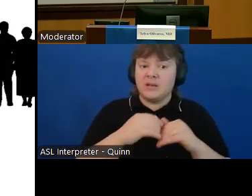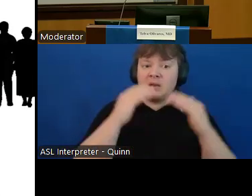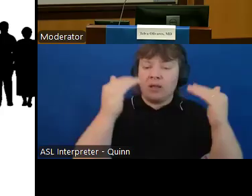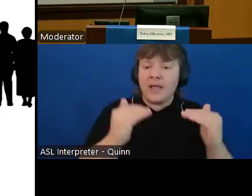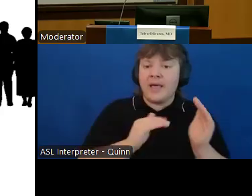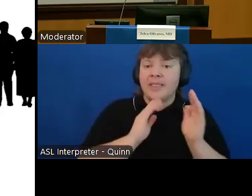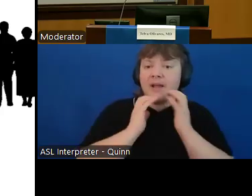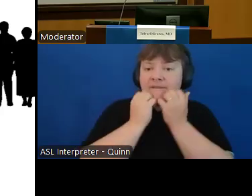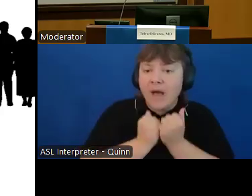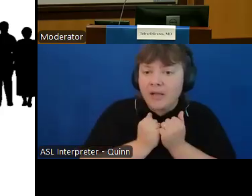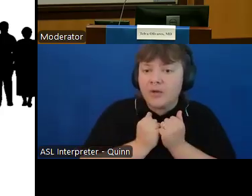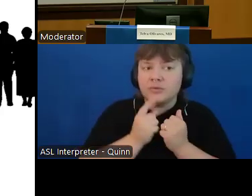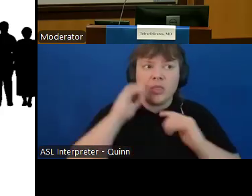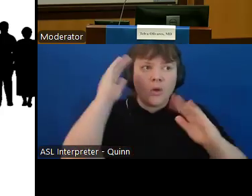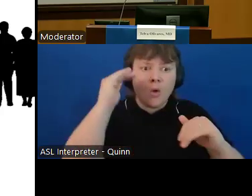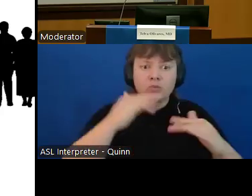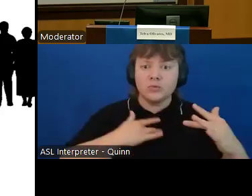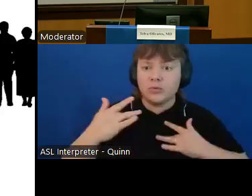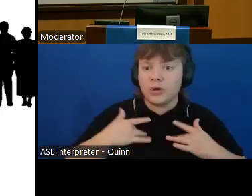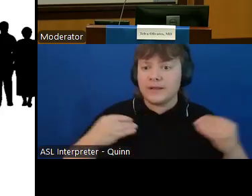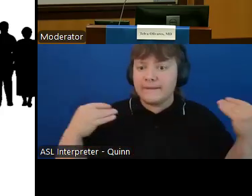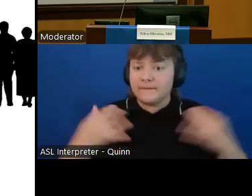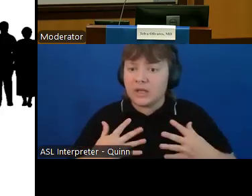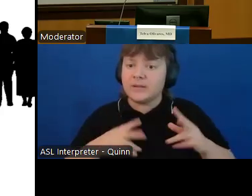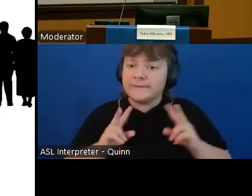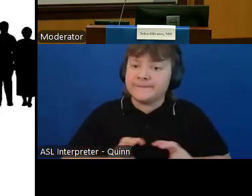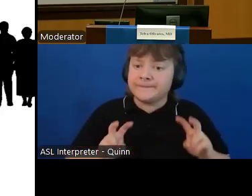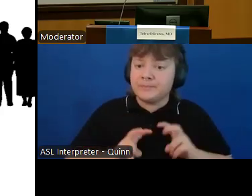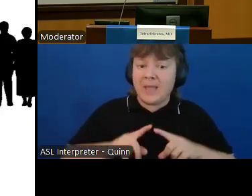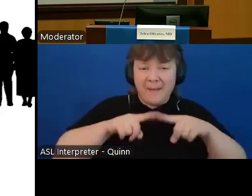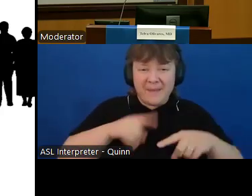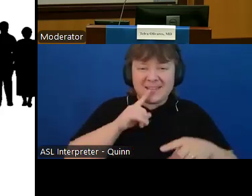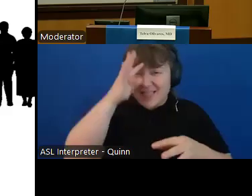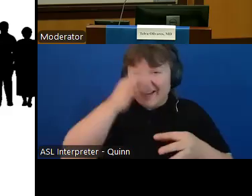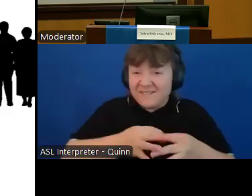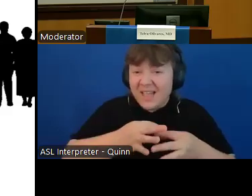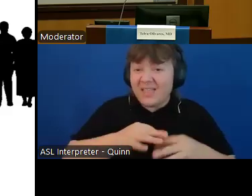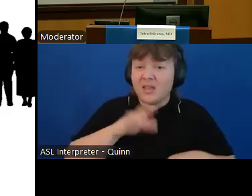context, their hopes, their worries, their fears based upon their faith, based upon their culture,